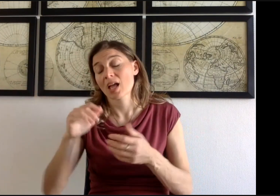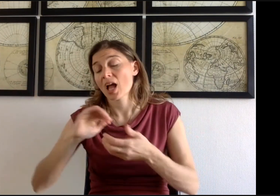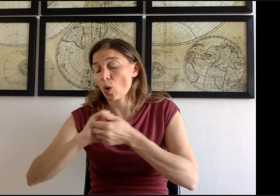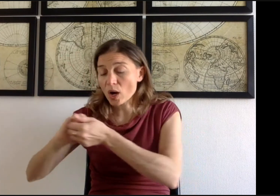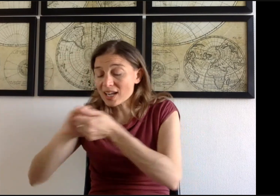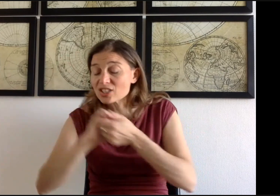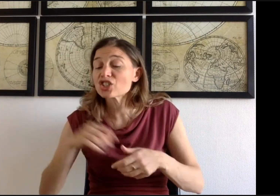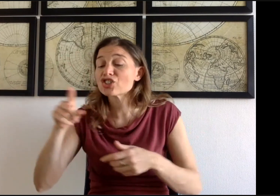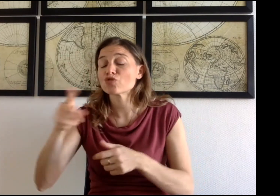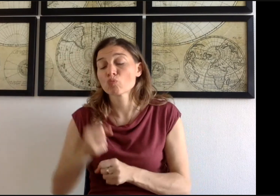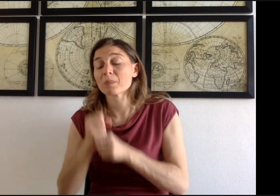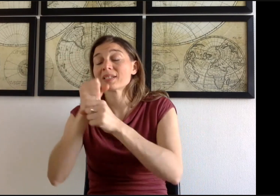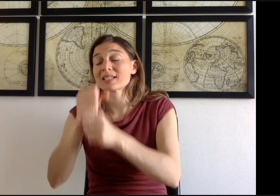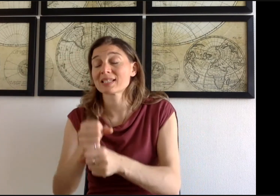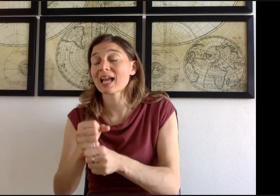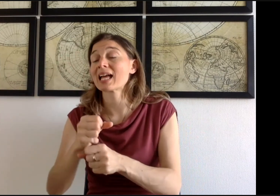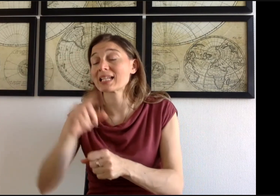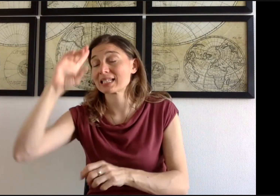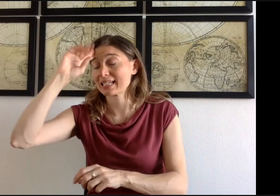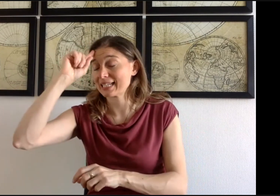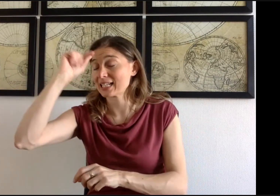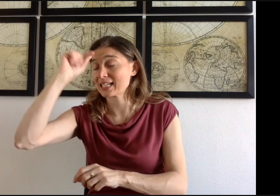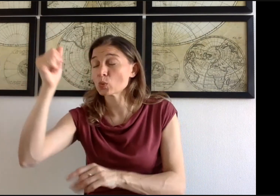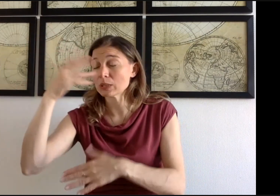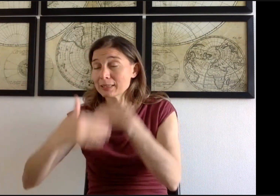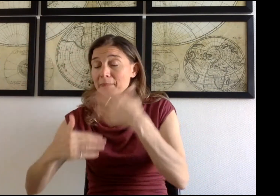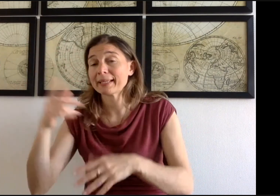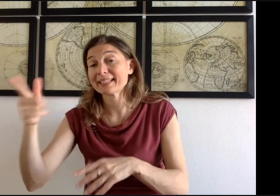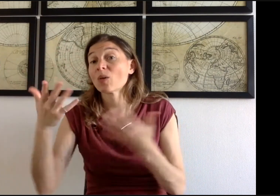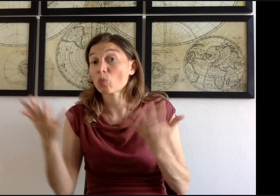If you have something to compliment please send it to us in the chat.